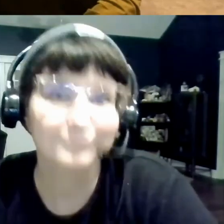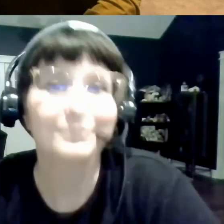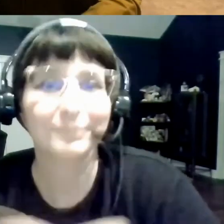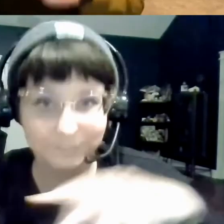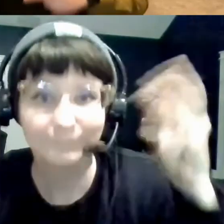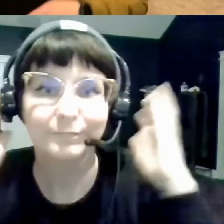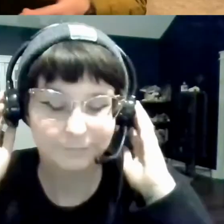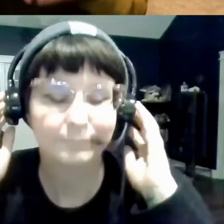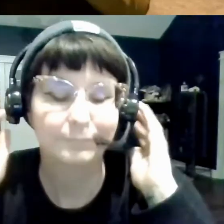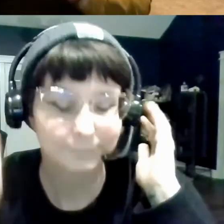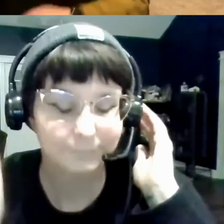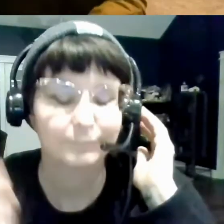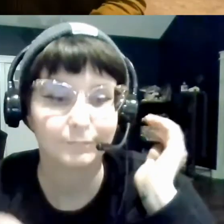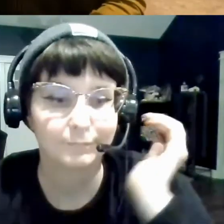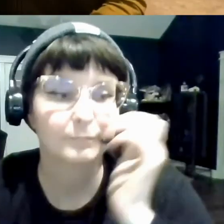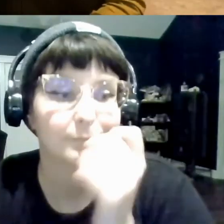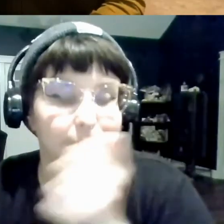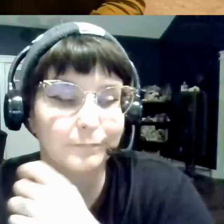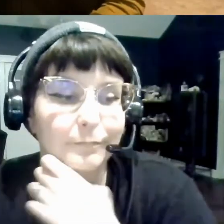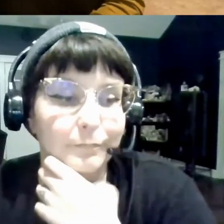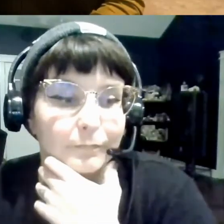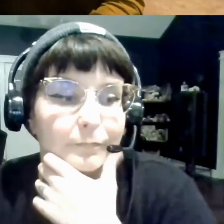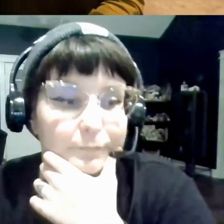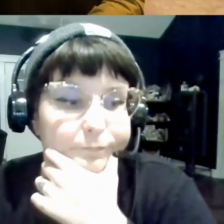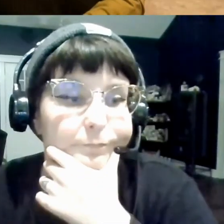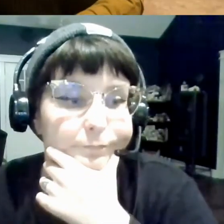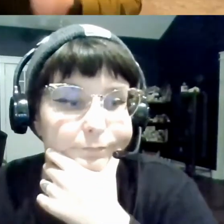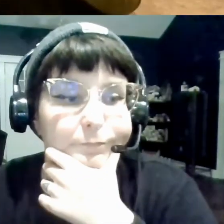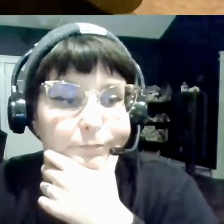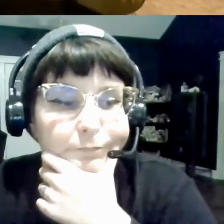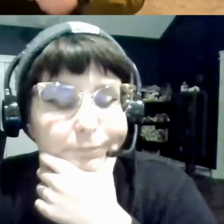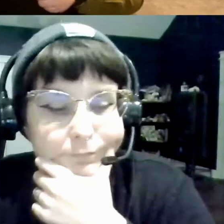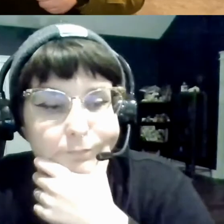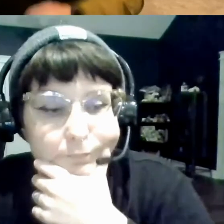And so, for anybody in the US, there are a lot